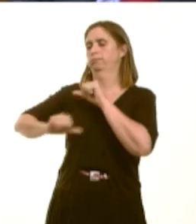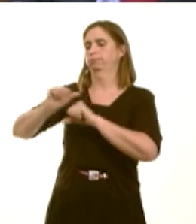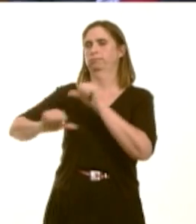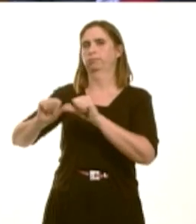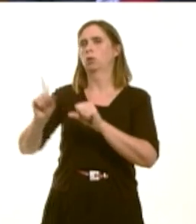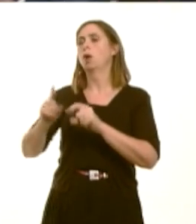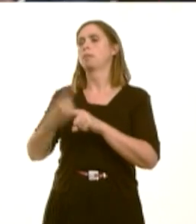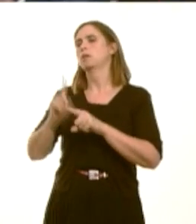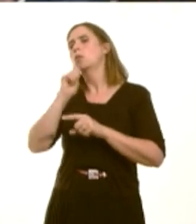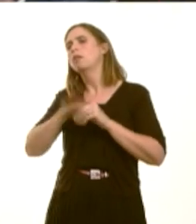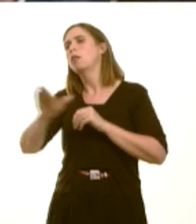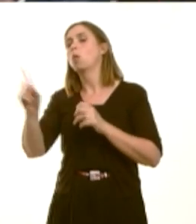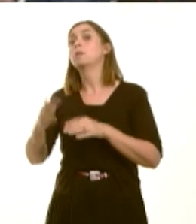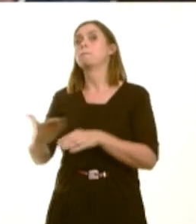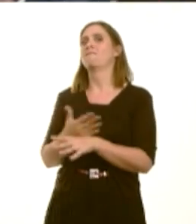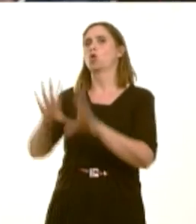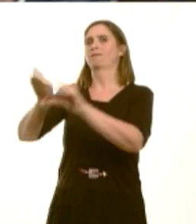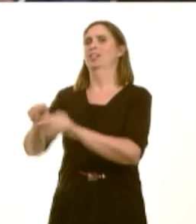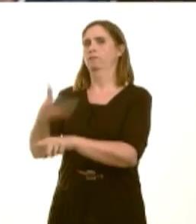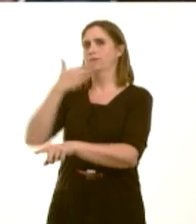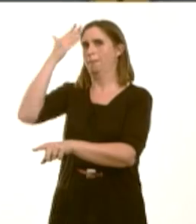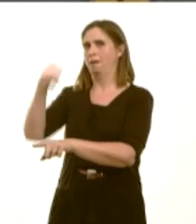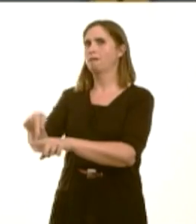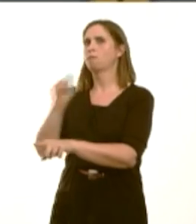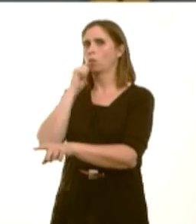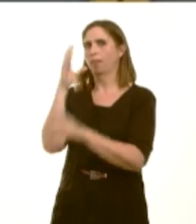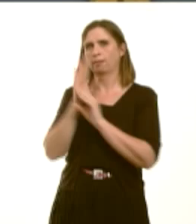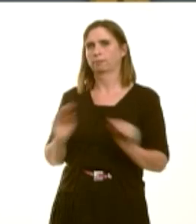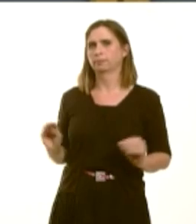before the summer recess. William Graham: First Minister, one of the